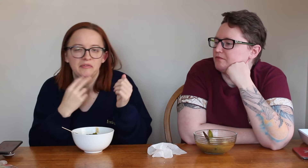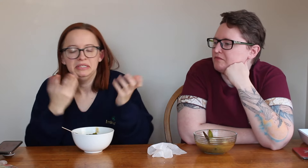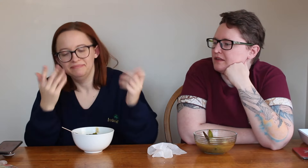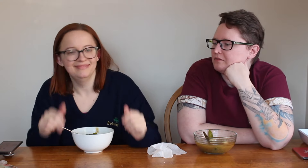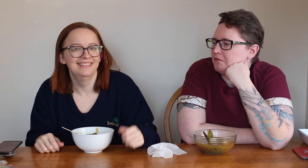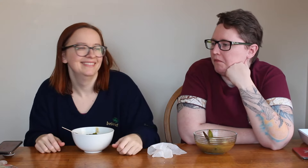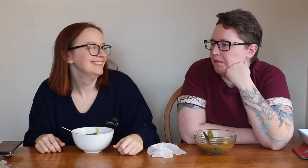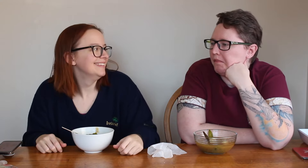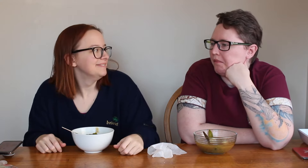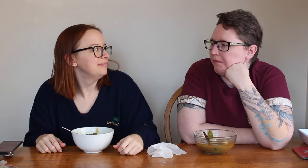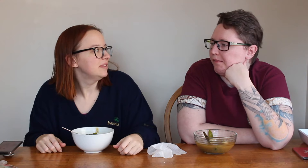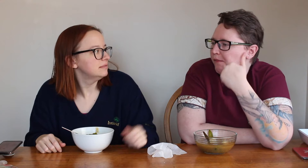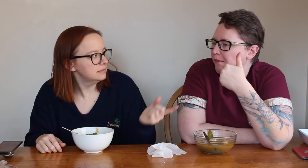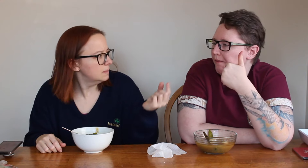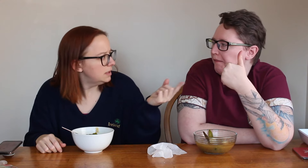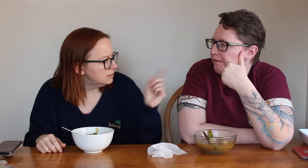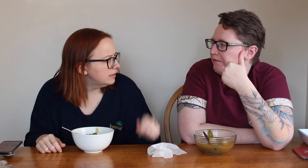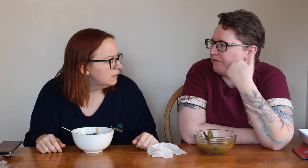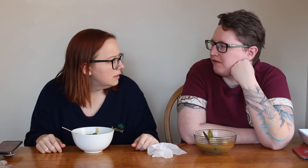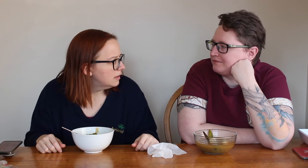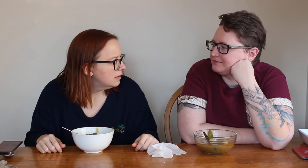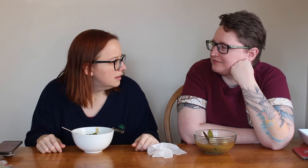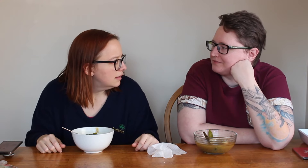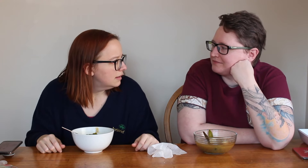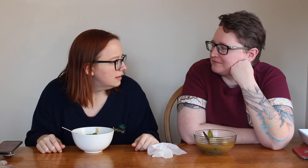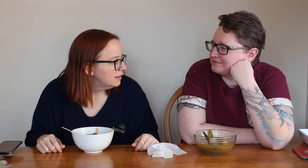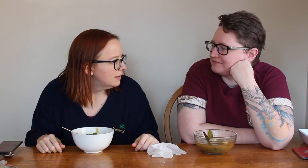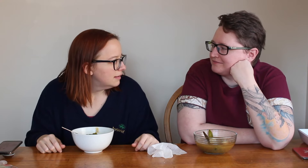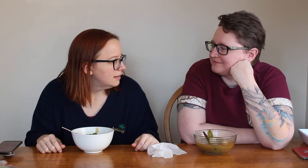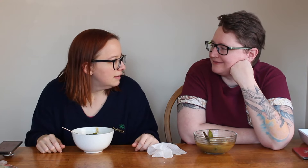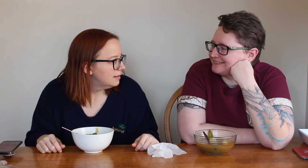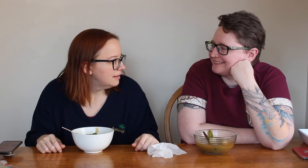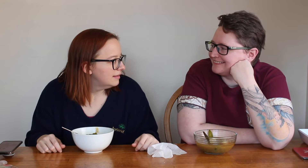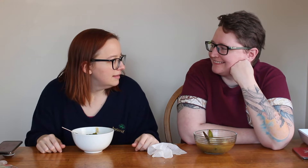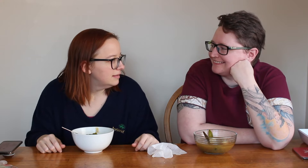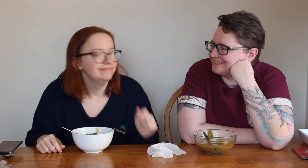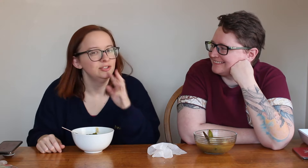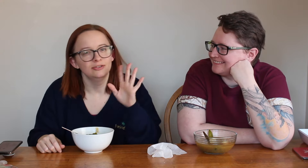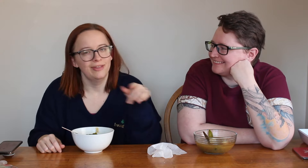This is the only way, you need to do what I do. You know again just FYI but Mostly I sign with him. I would say